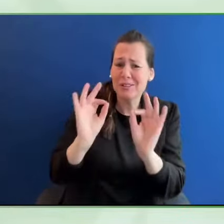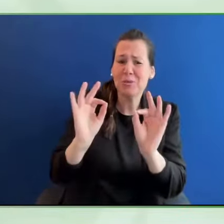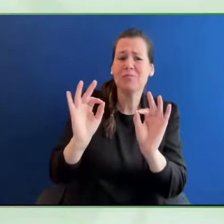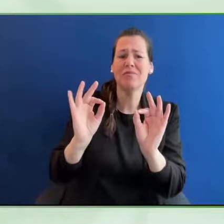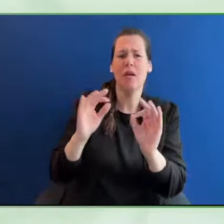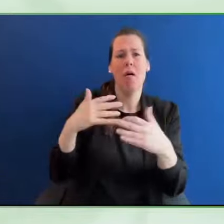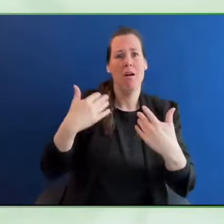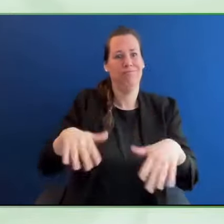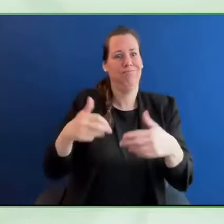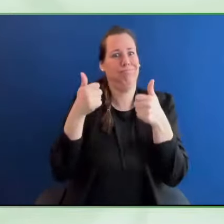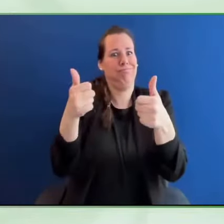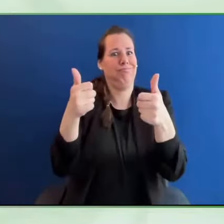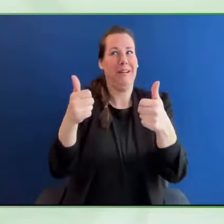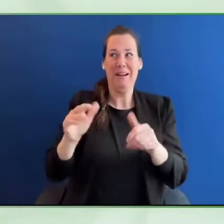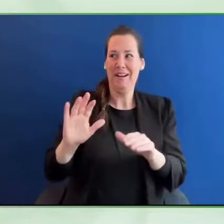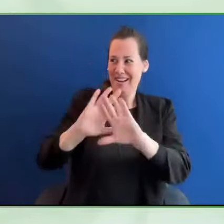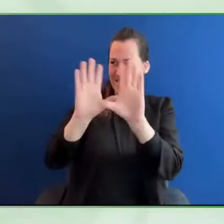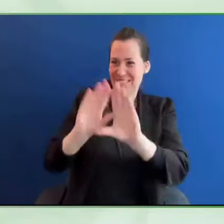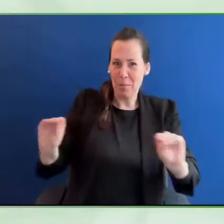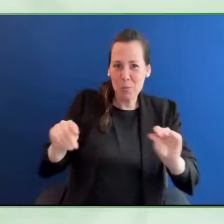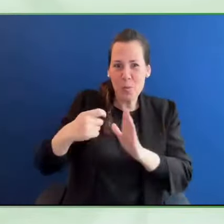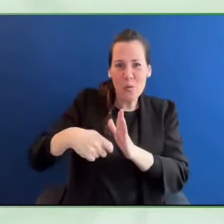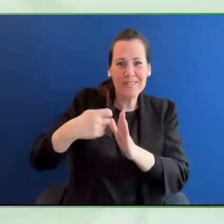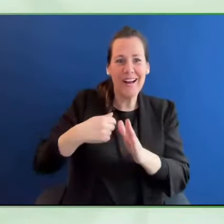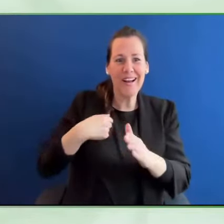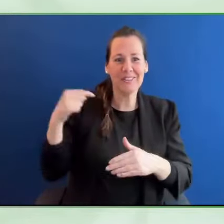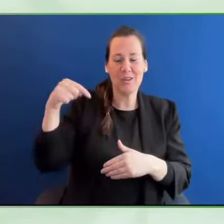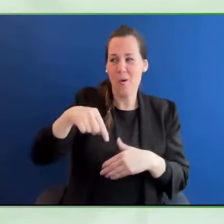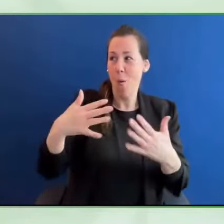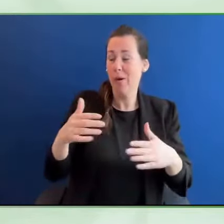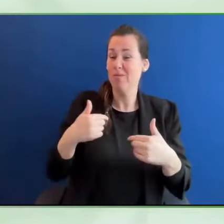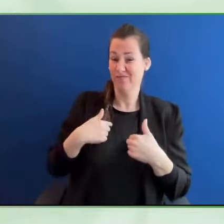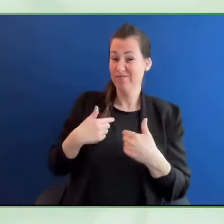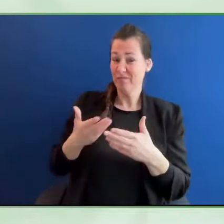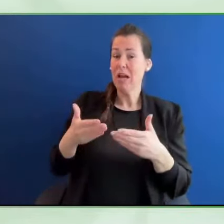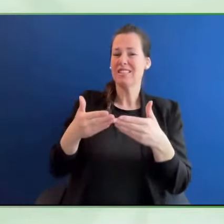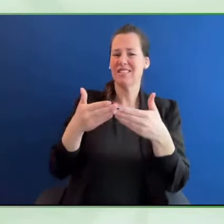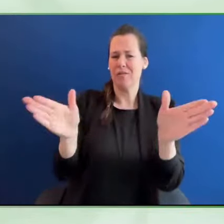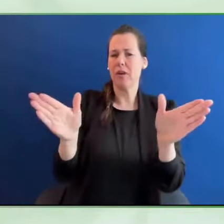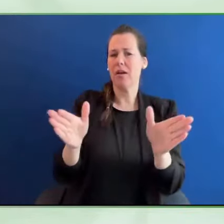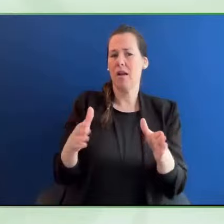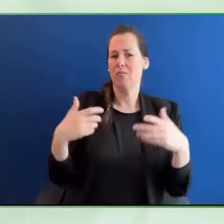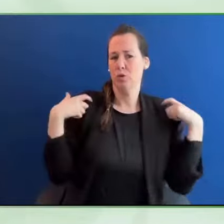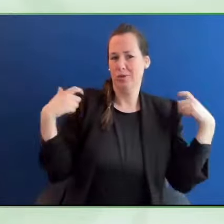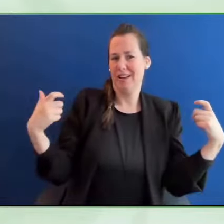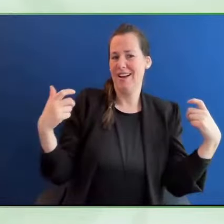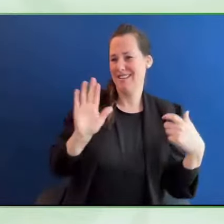which brings together 20,000 organisations and support services.